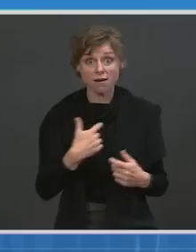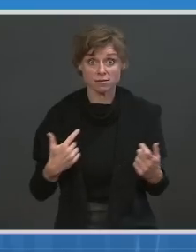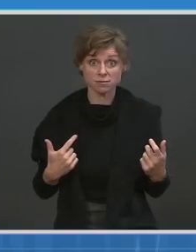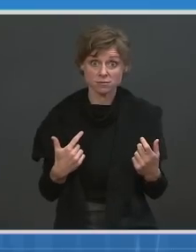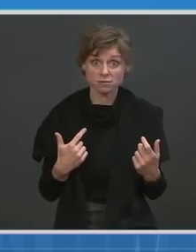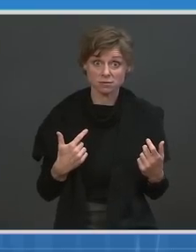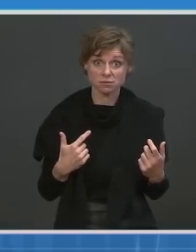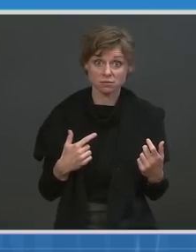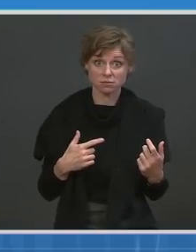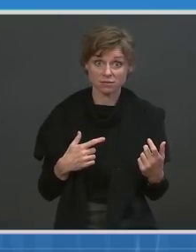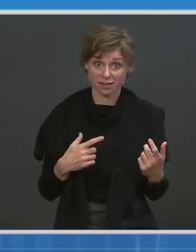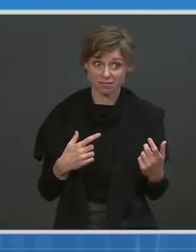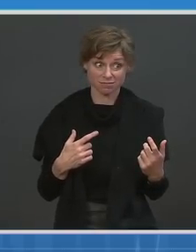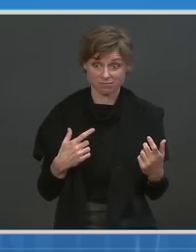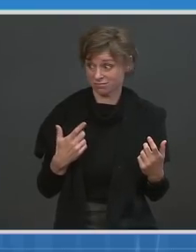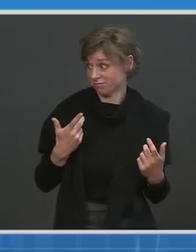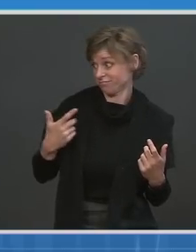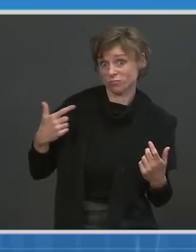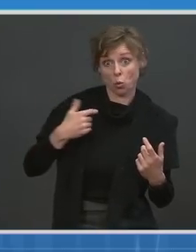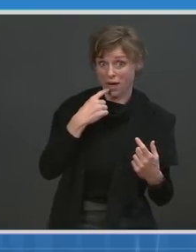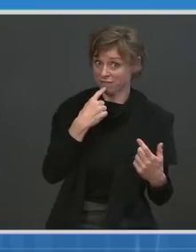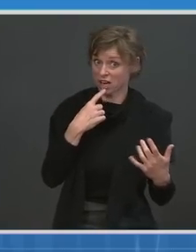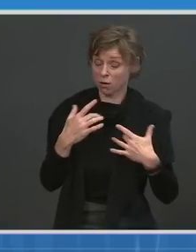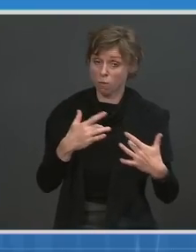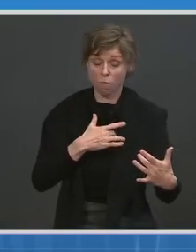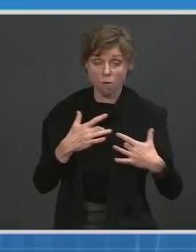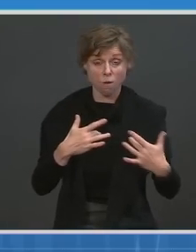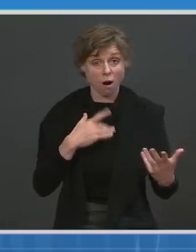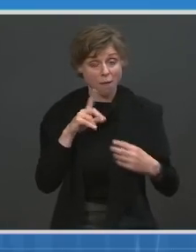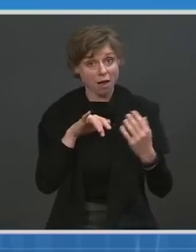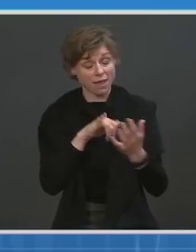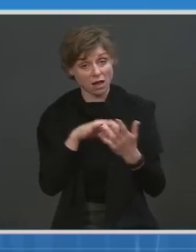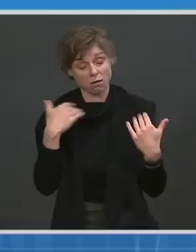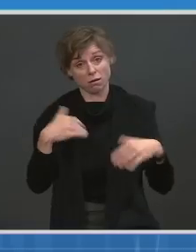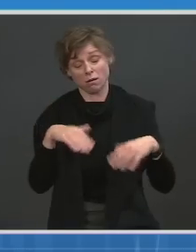about that is really quite risky to declare victory